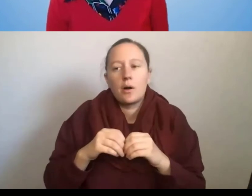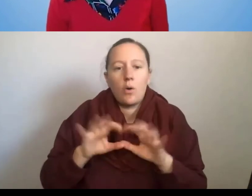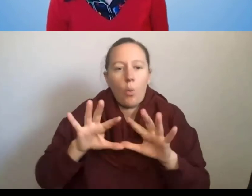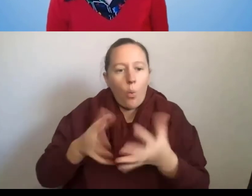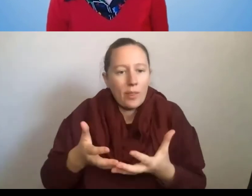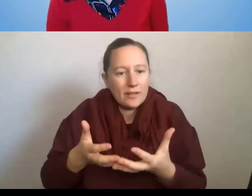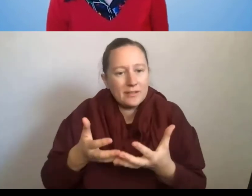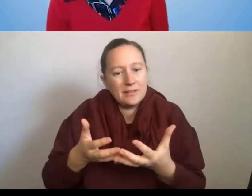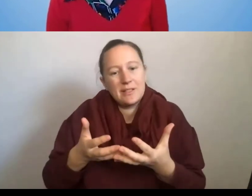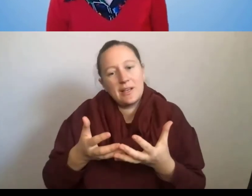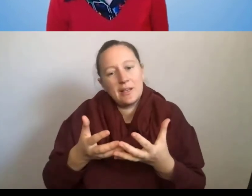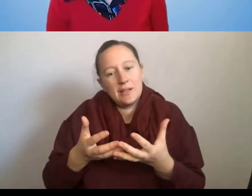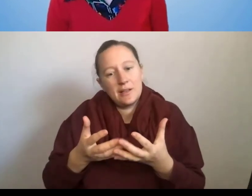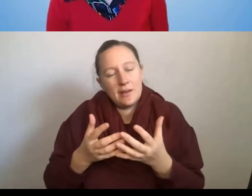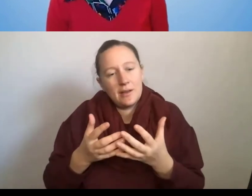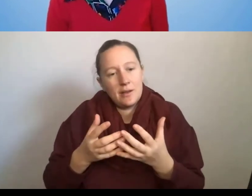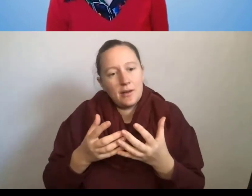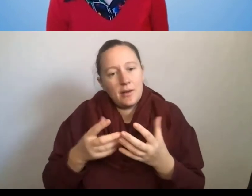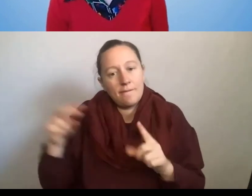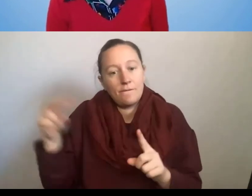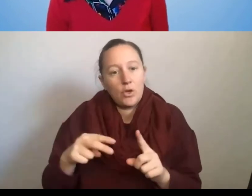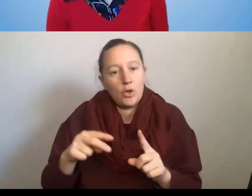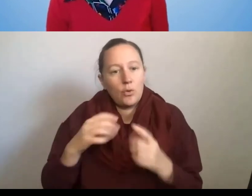of the value of academic institutions